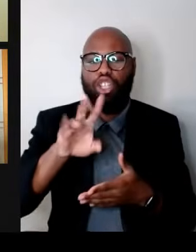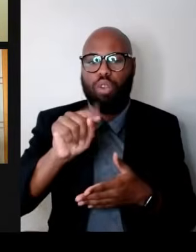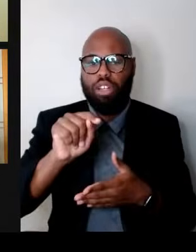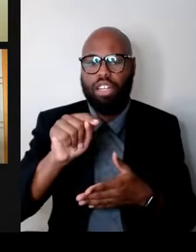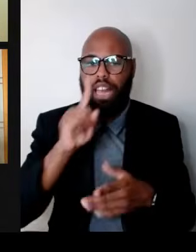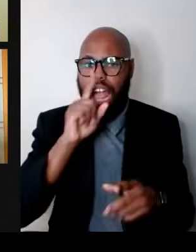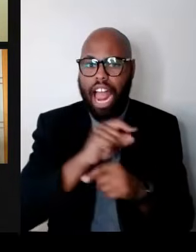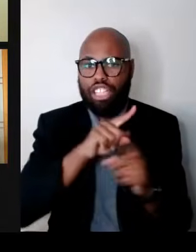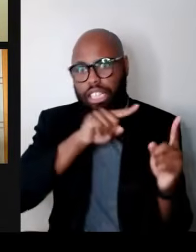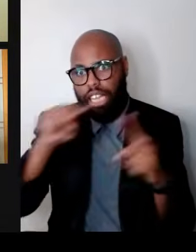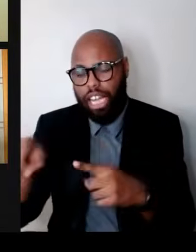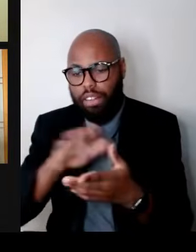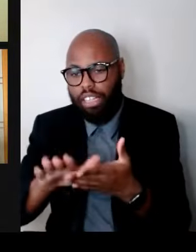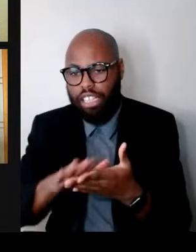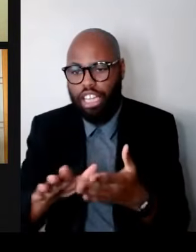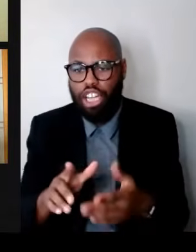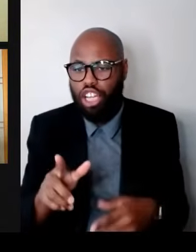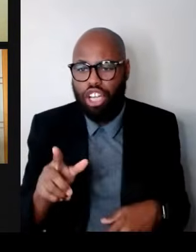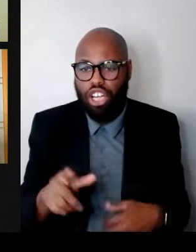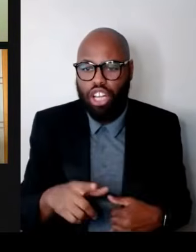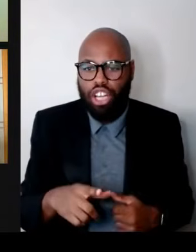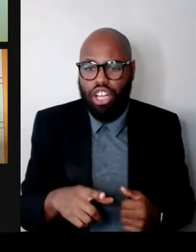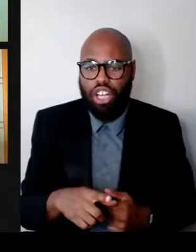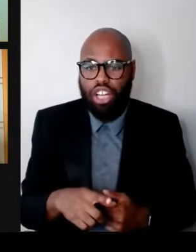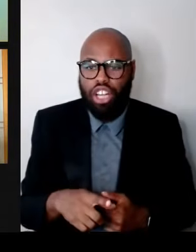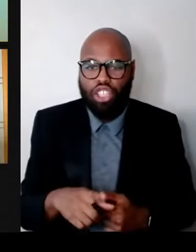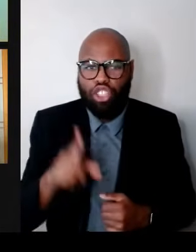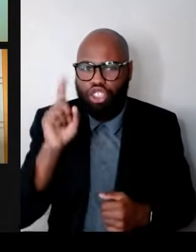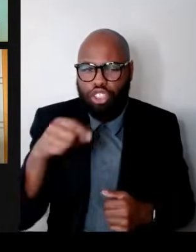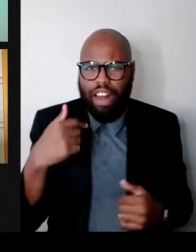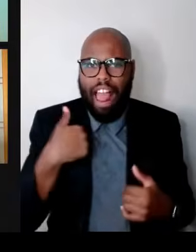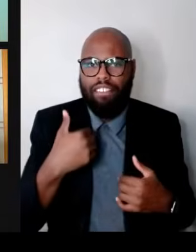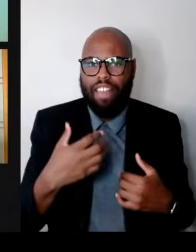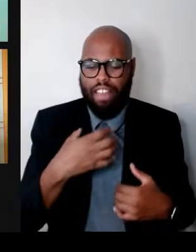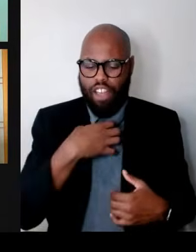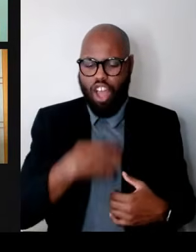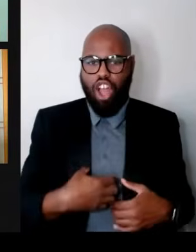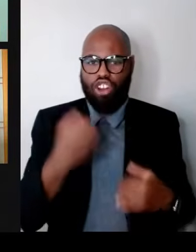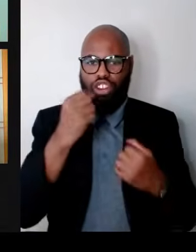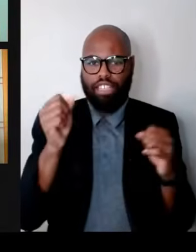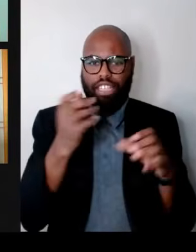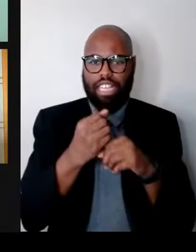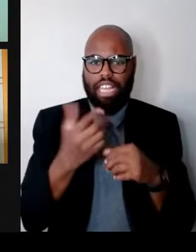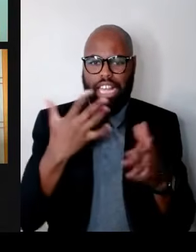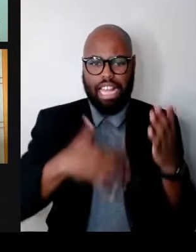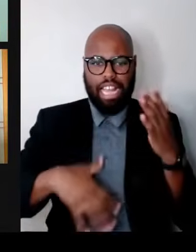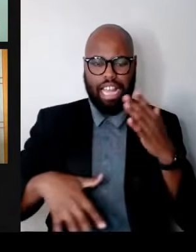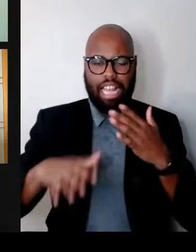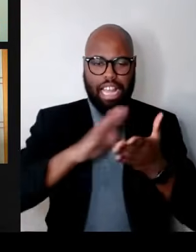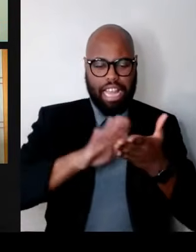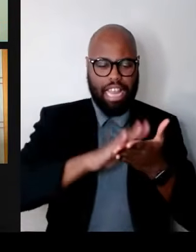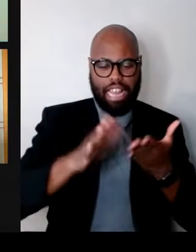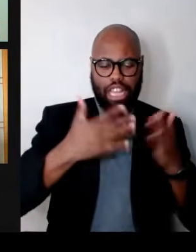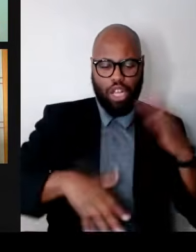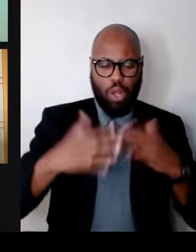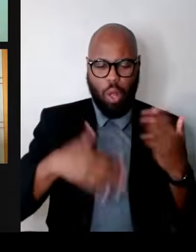You shouldn't go on hunger strike to get clean clothes. You shouldn't go on hunger strike to get a visit,